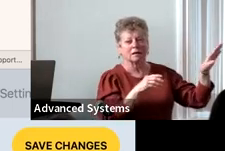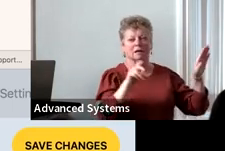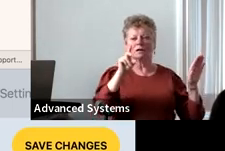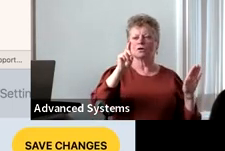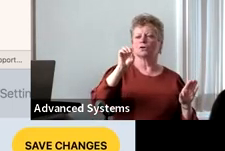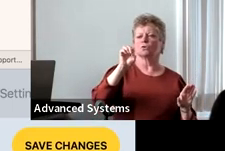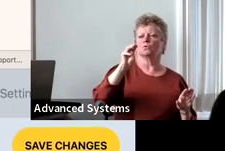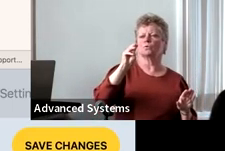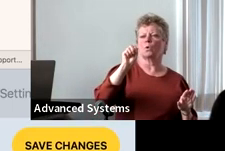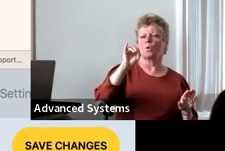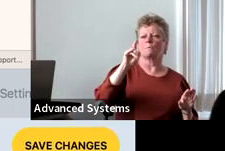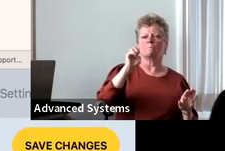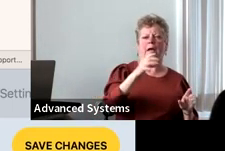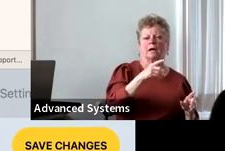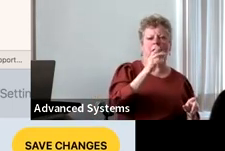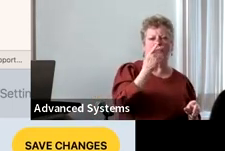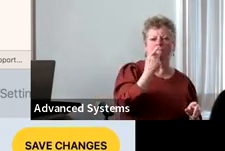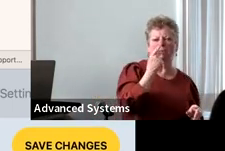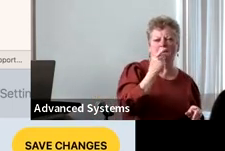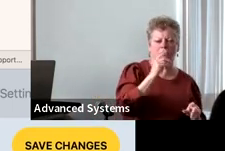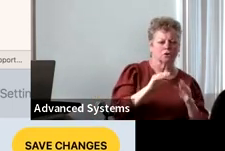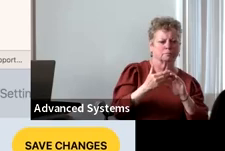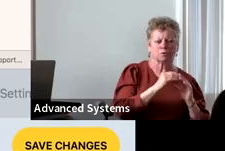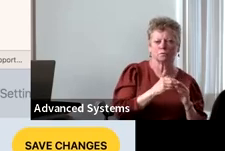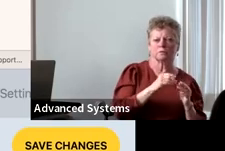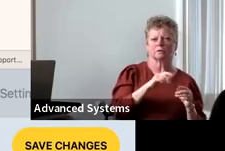This pink domain is Community Vitality, then we have Healthy Populations,